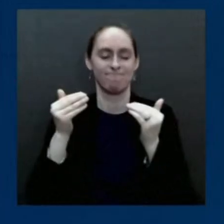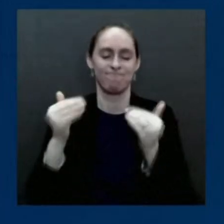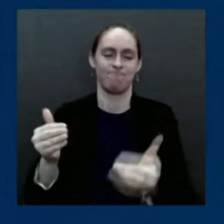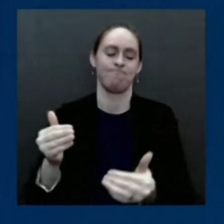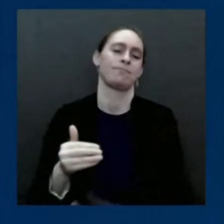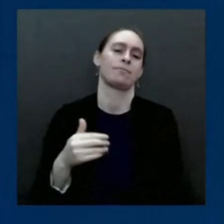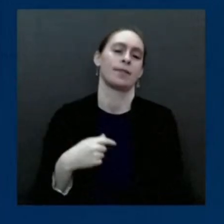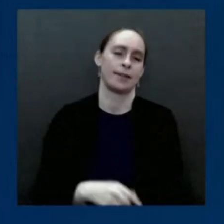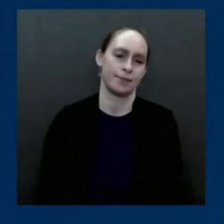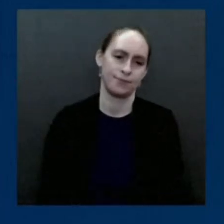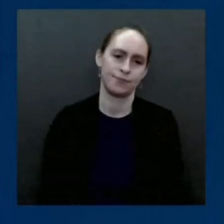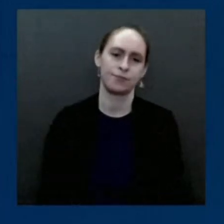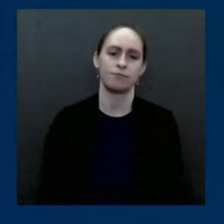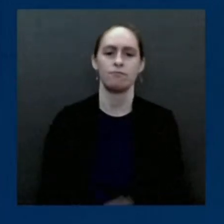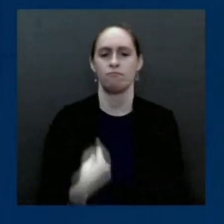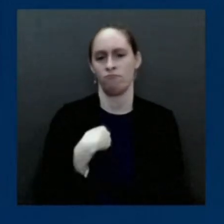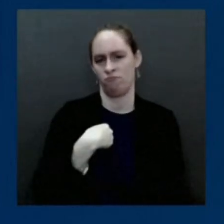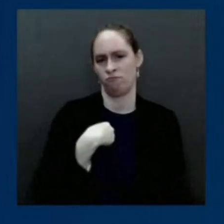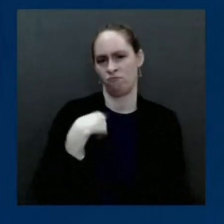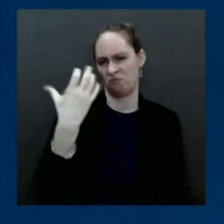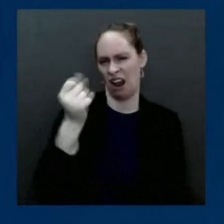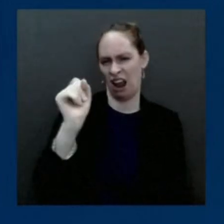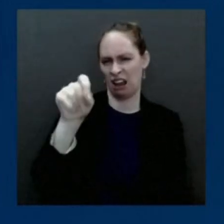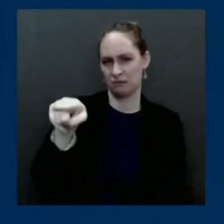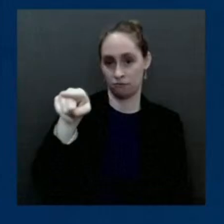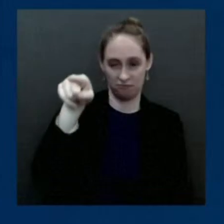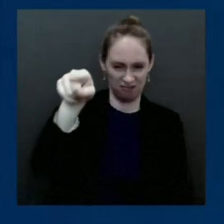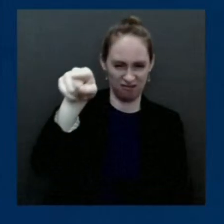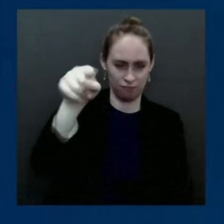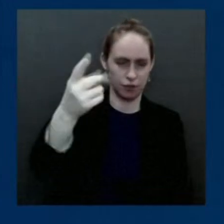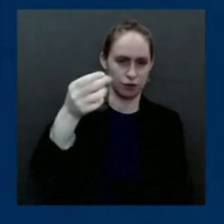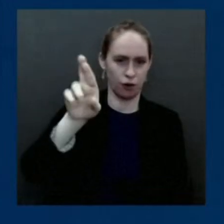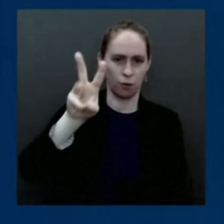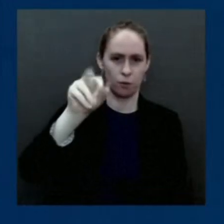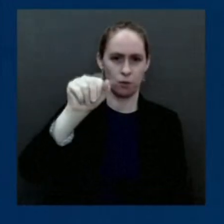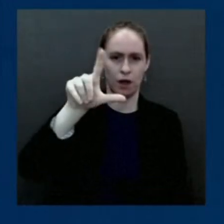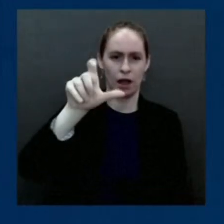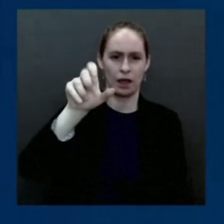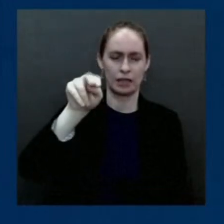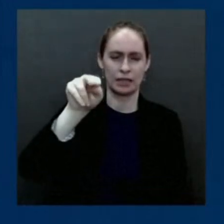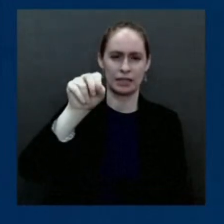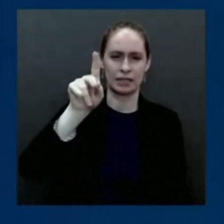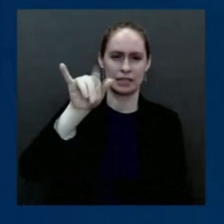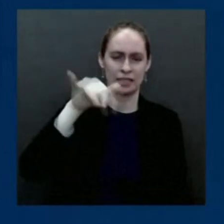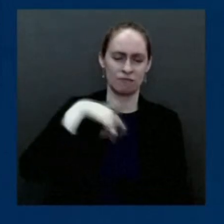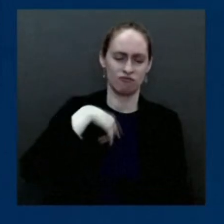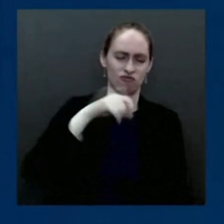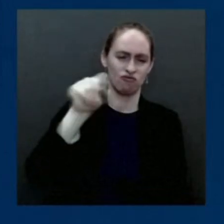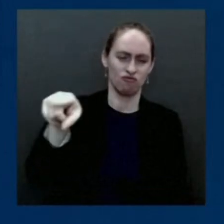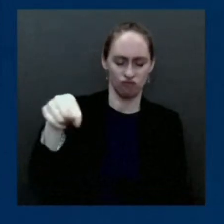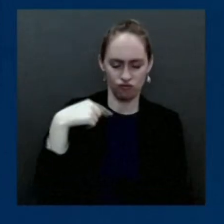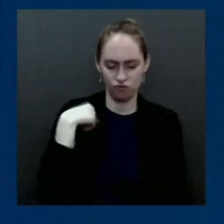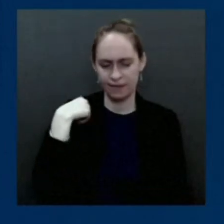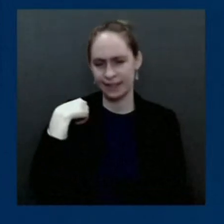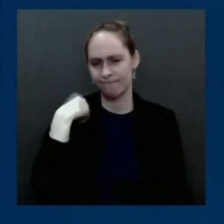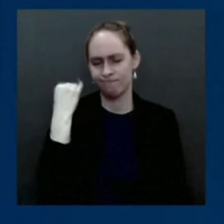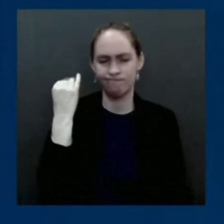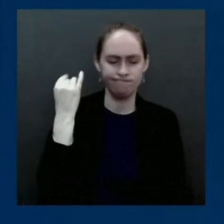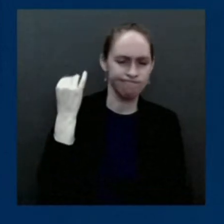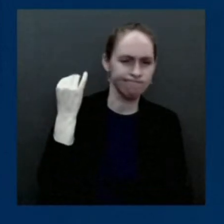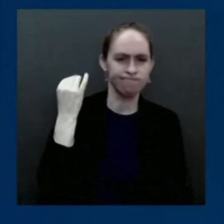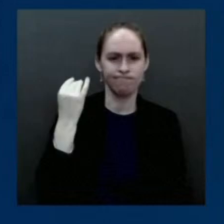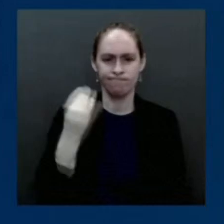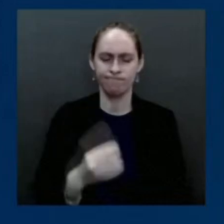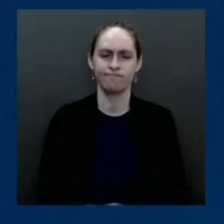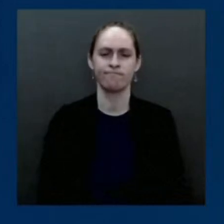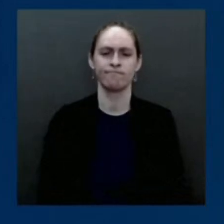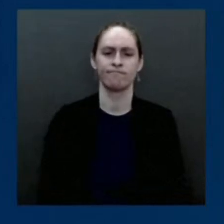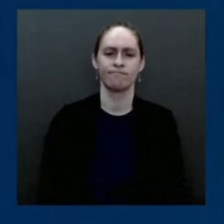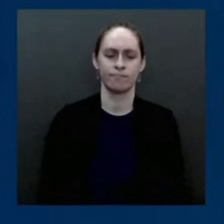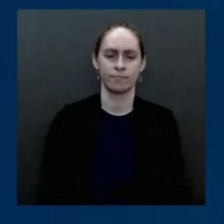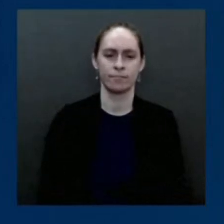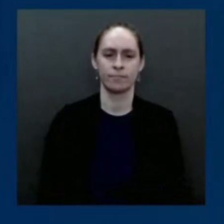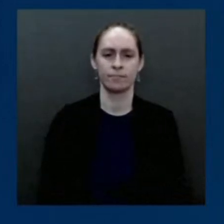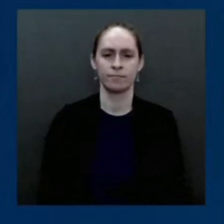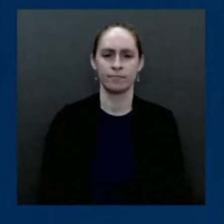YES, I'D LIKE TO ASK DR.